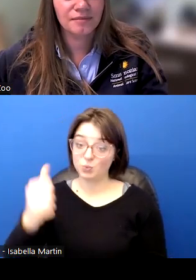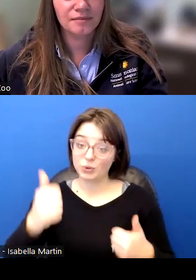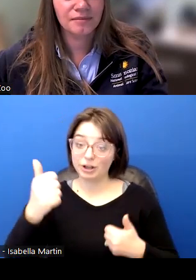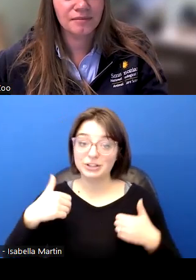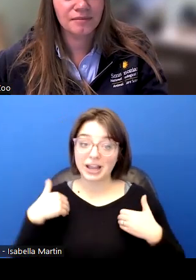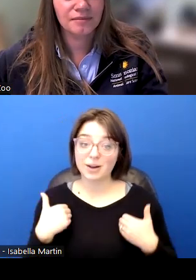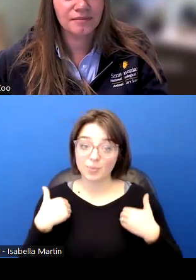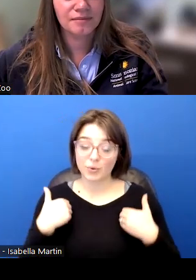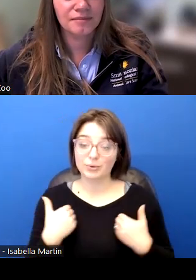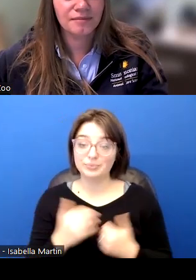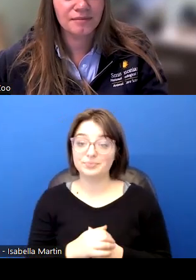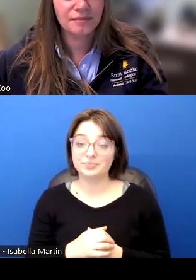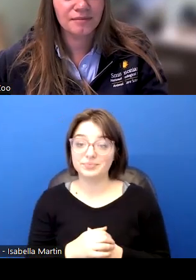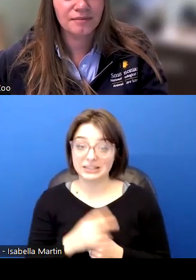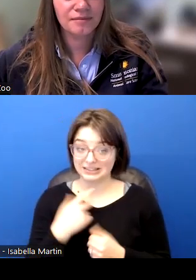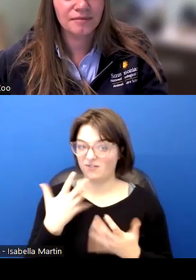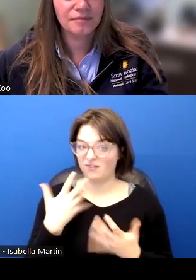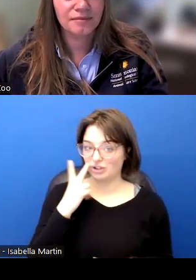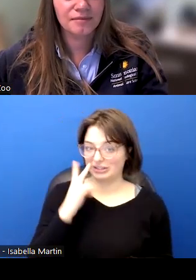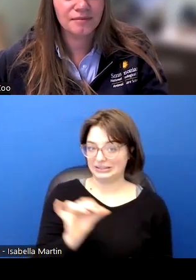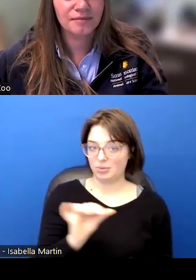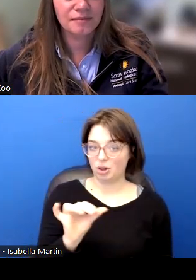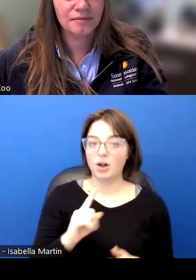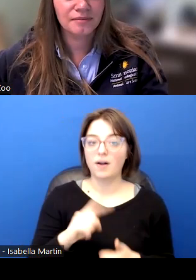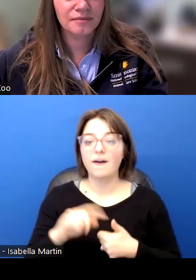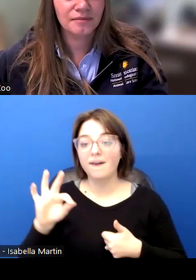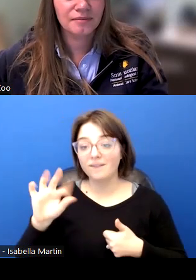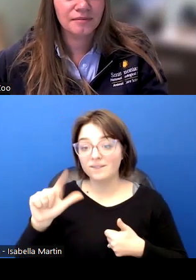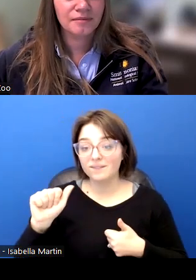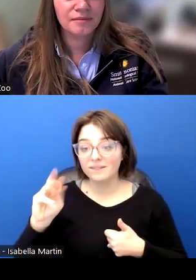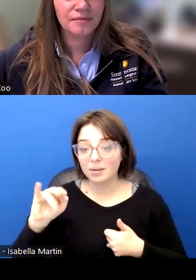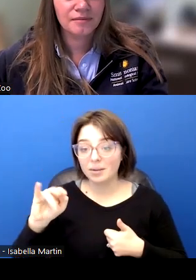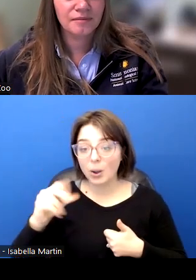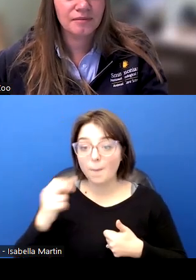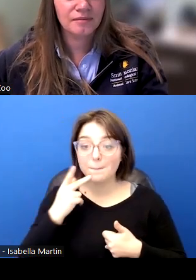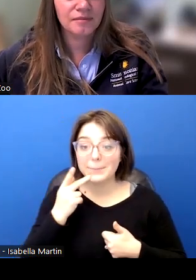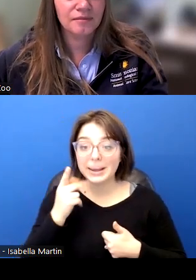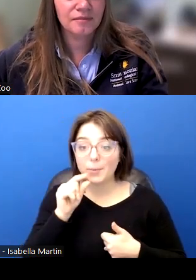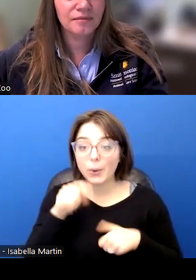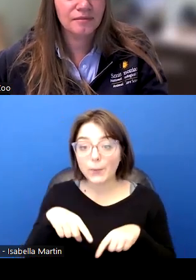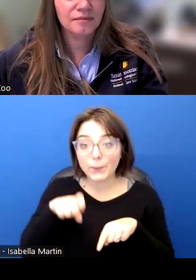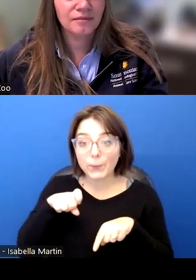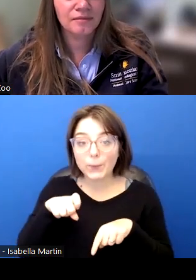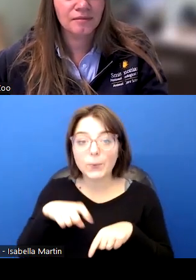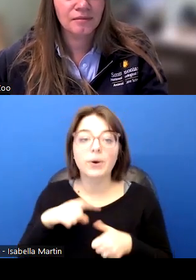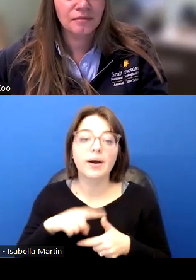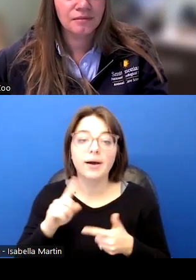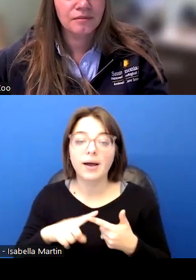again we saw a very similar one a flamingo, an alpaca, an American alligator, or a harbor seal.